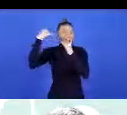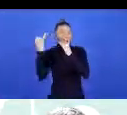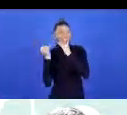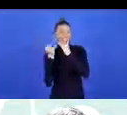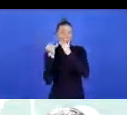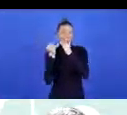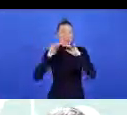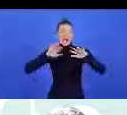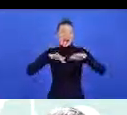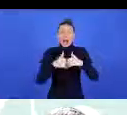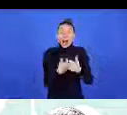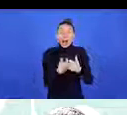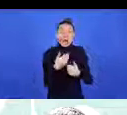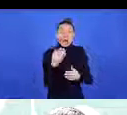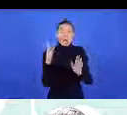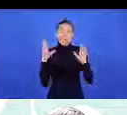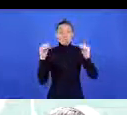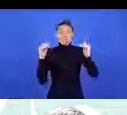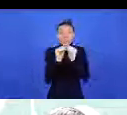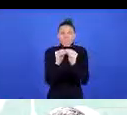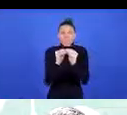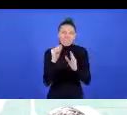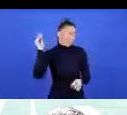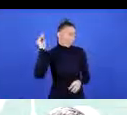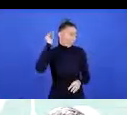, direct the signal through a cable to a headpiece